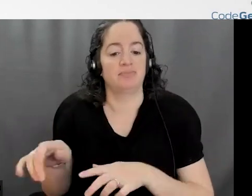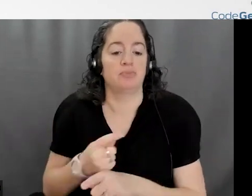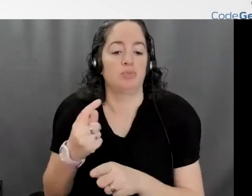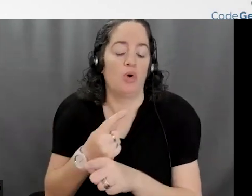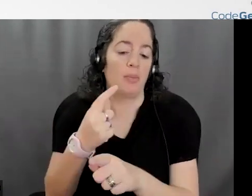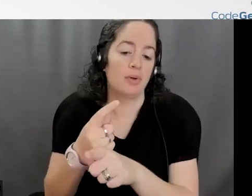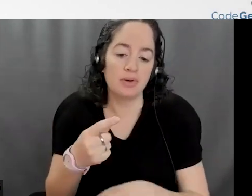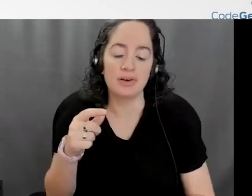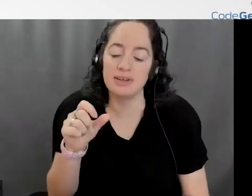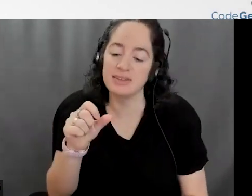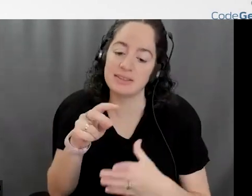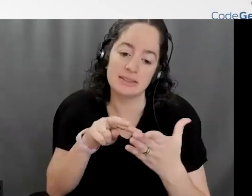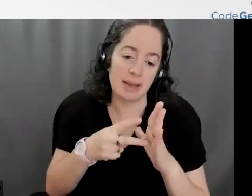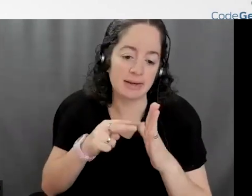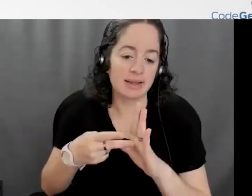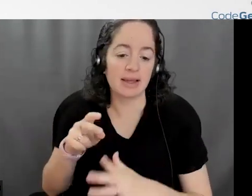the screen reader will have no trouble